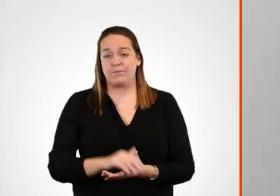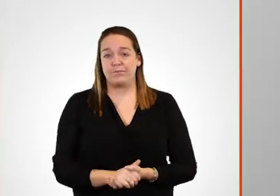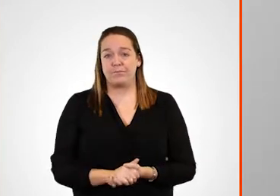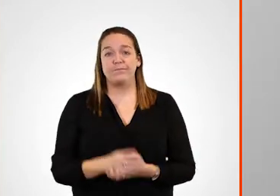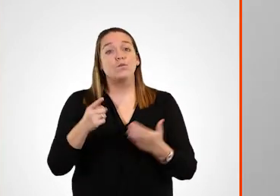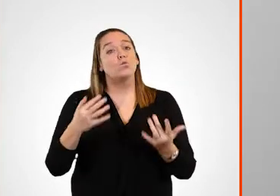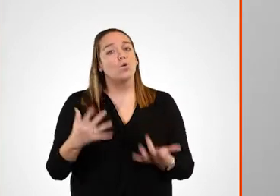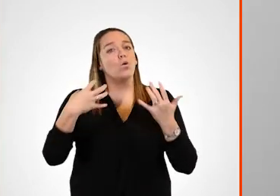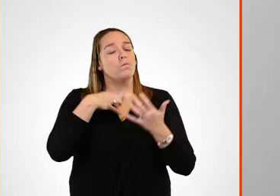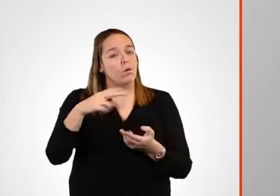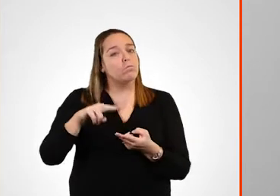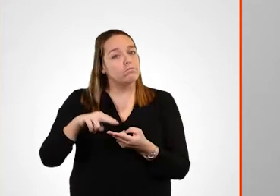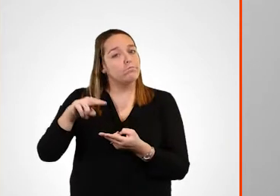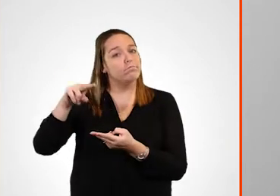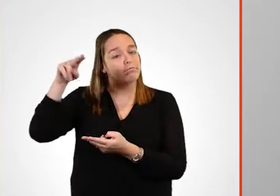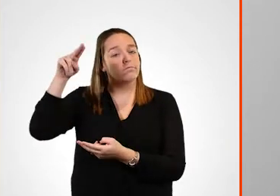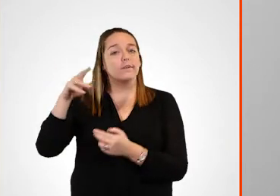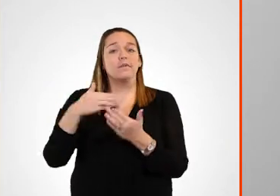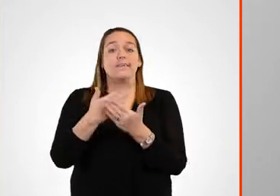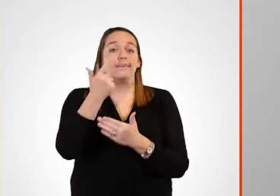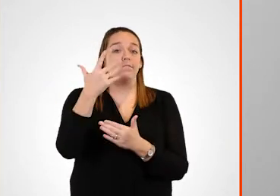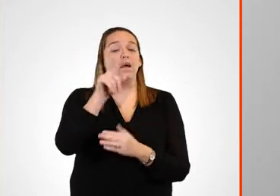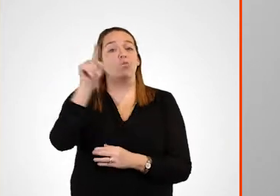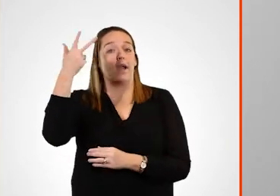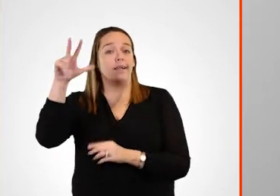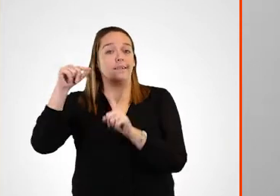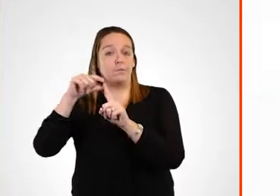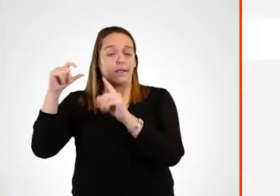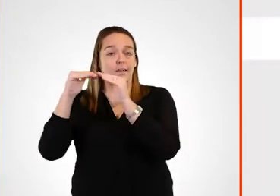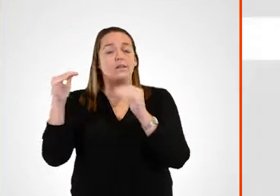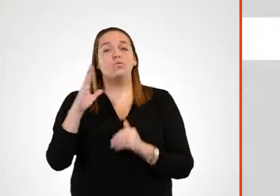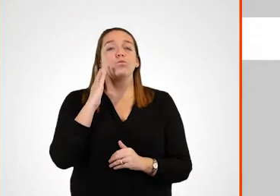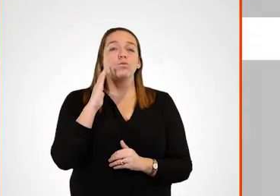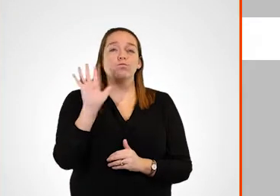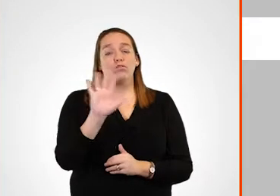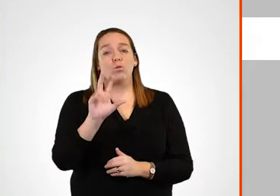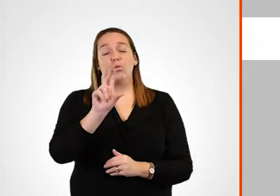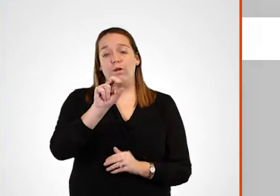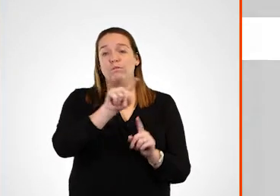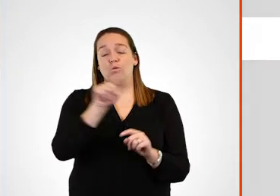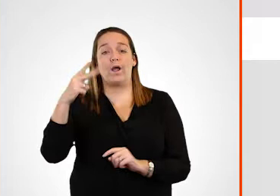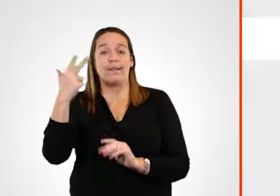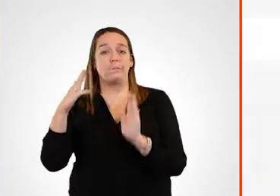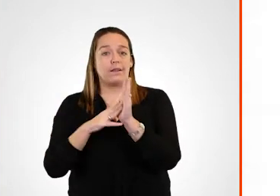Scores increased up to the 75 or 80% level from 12 to 18 months